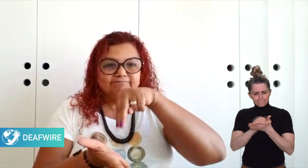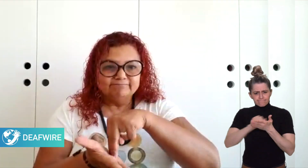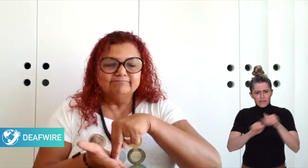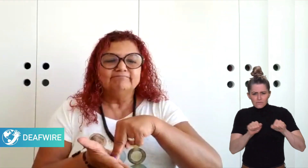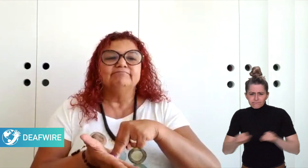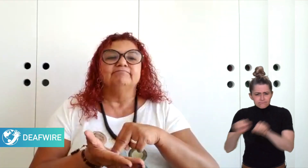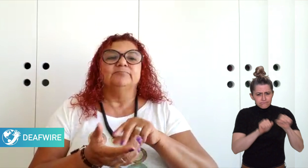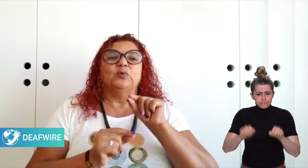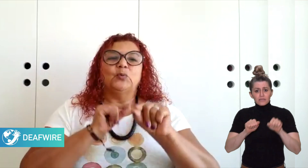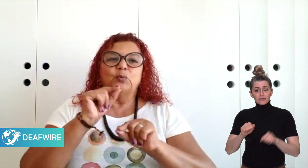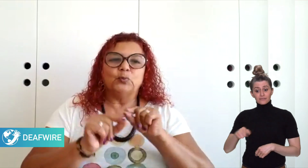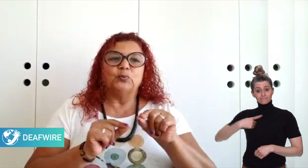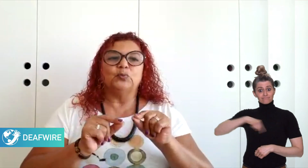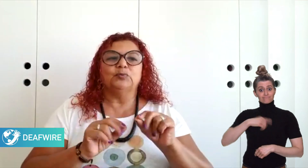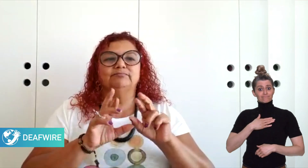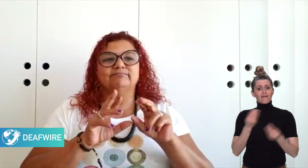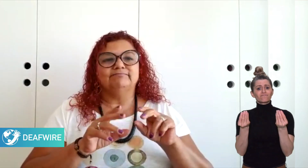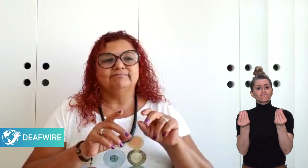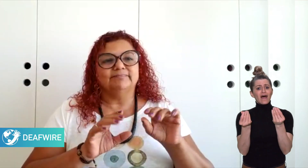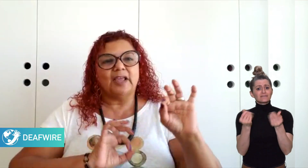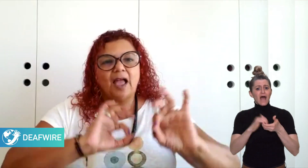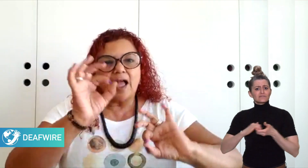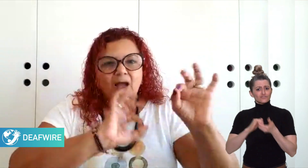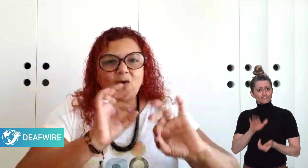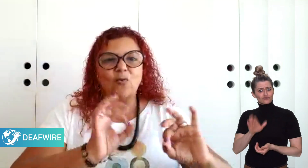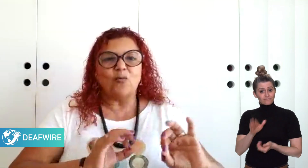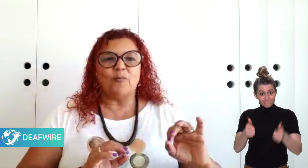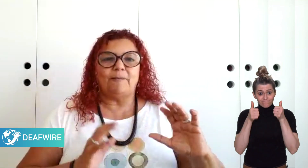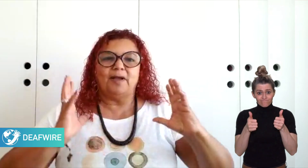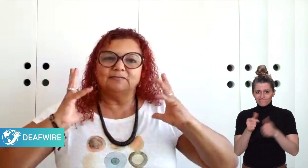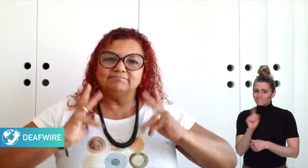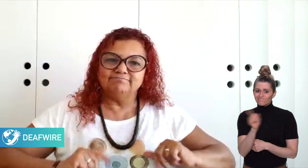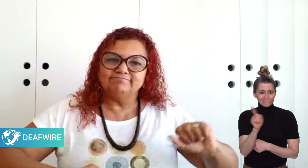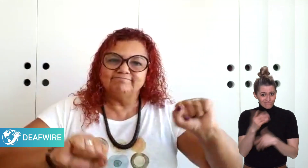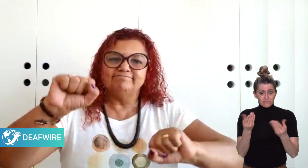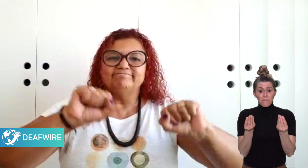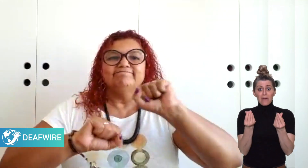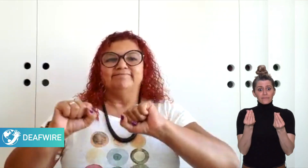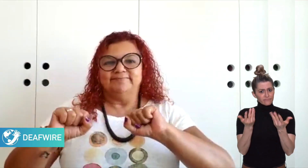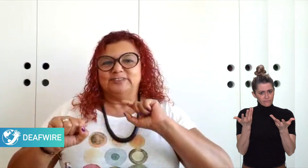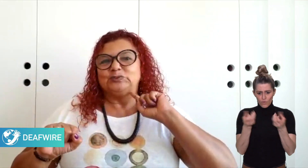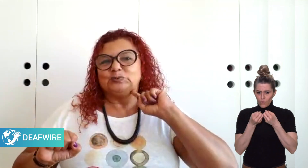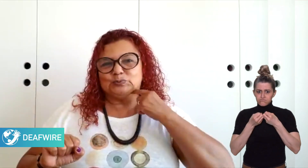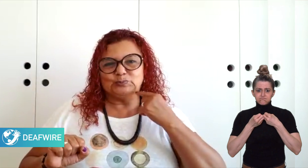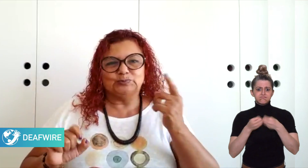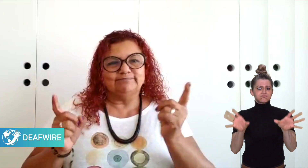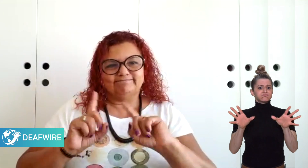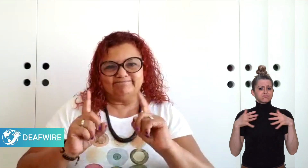board members went to the club building to do a deep-cleaning.